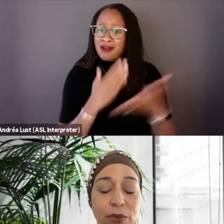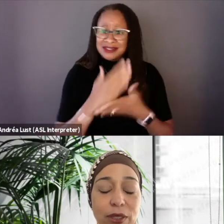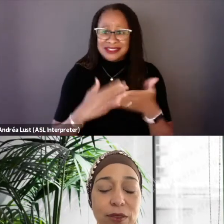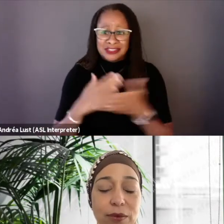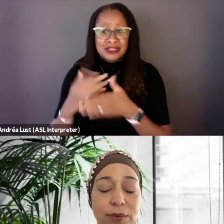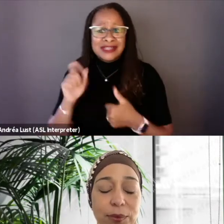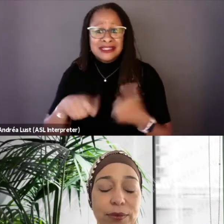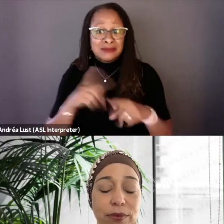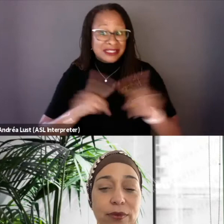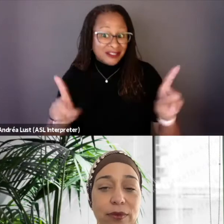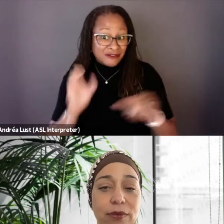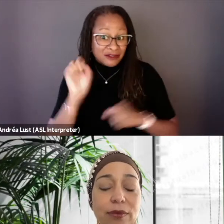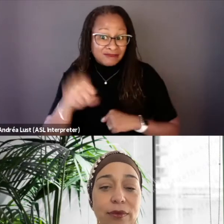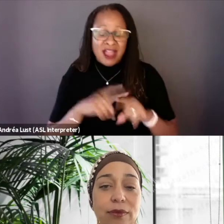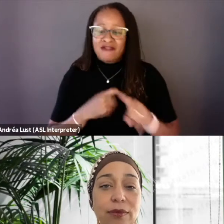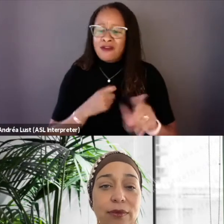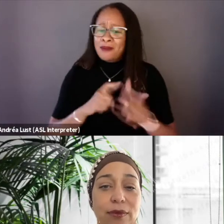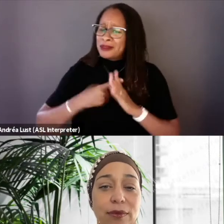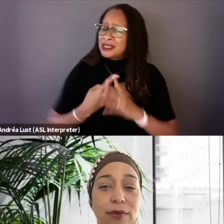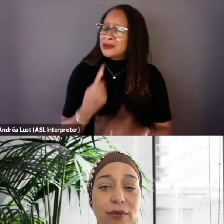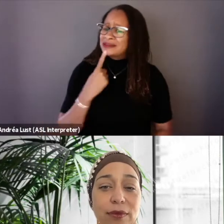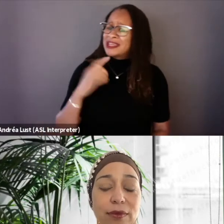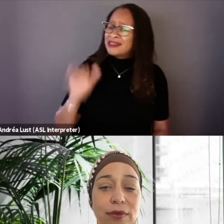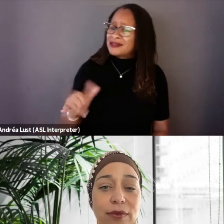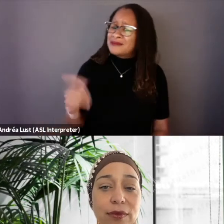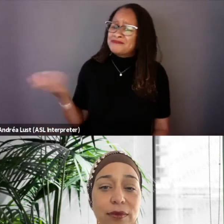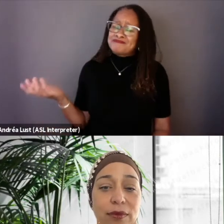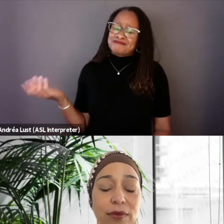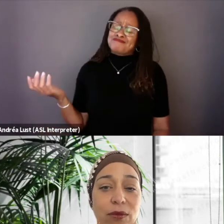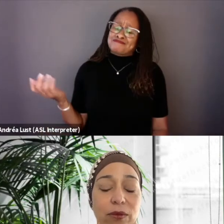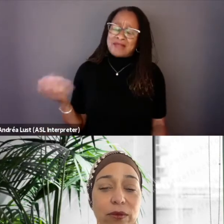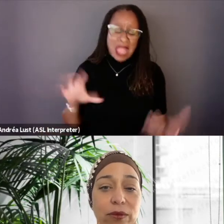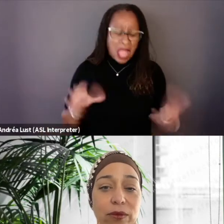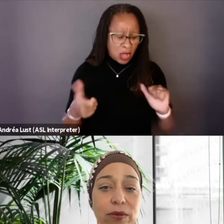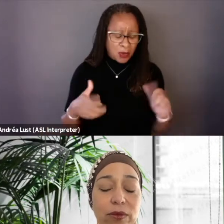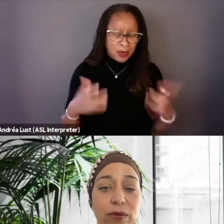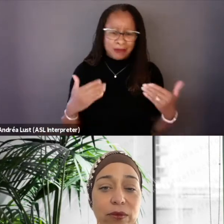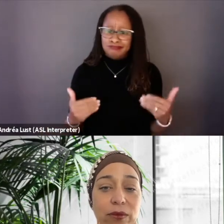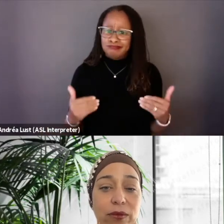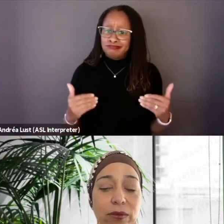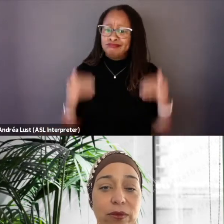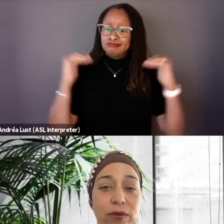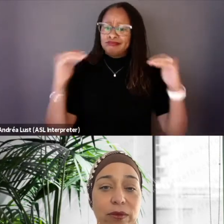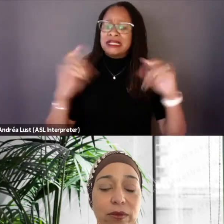And from the beginning, we're saying, well how can we take it to different dimensions, you know,